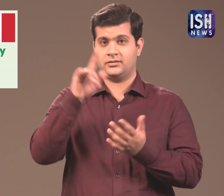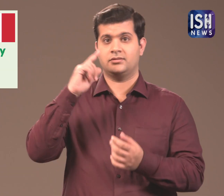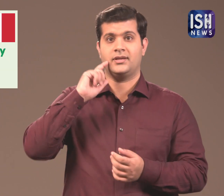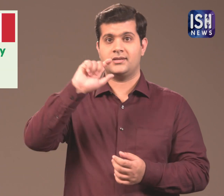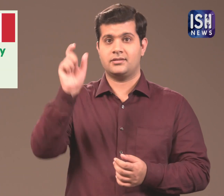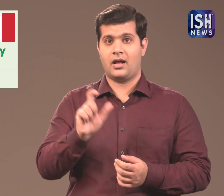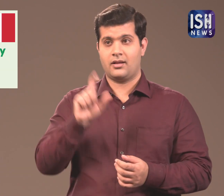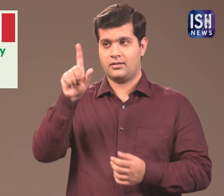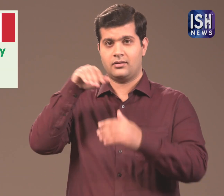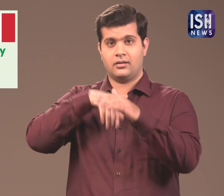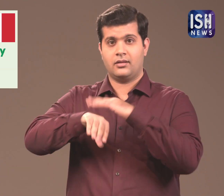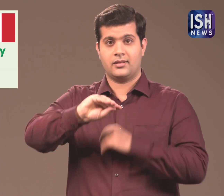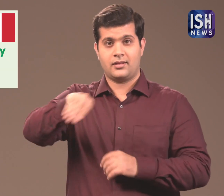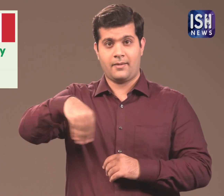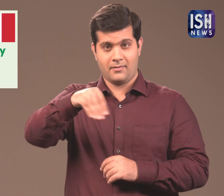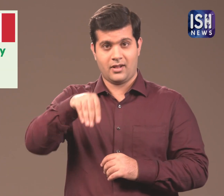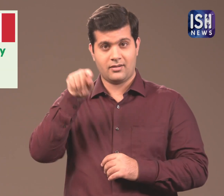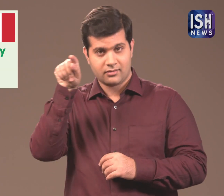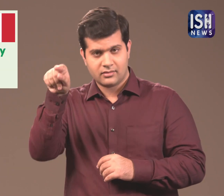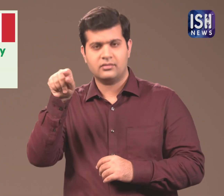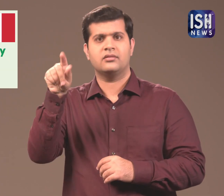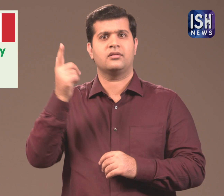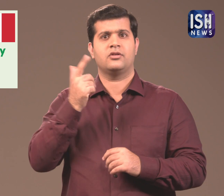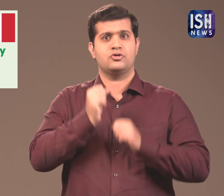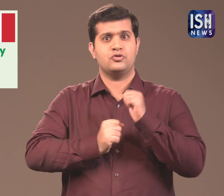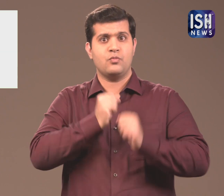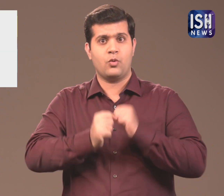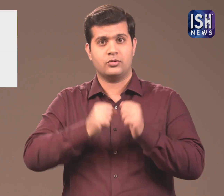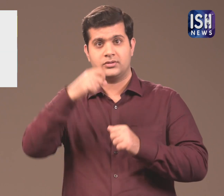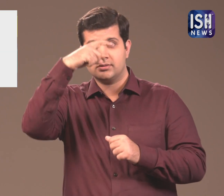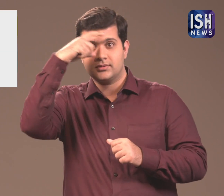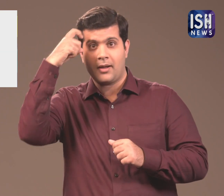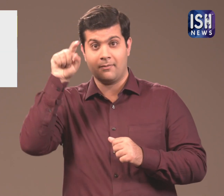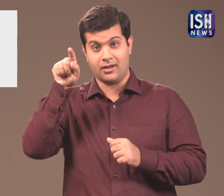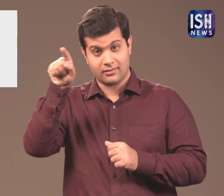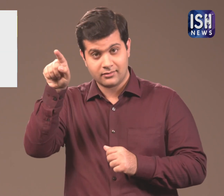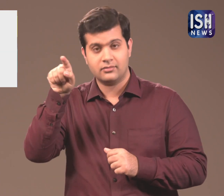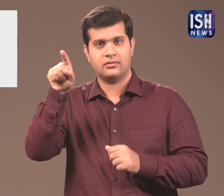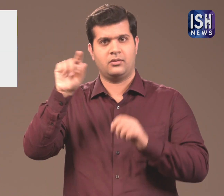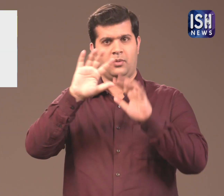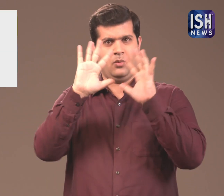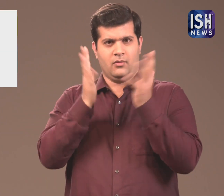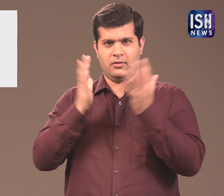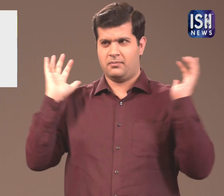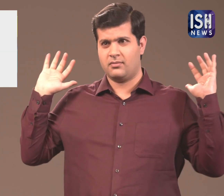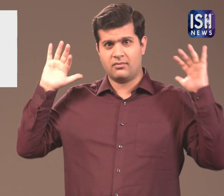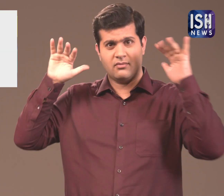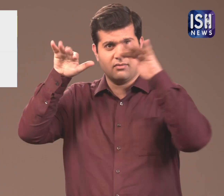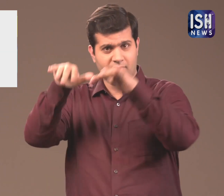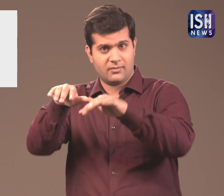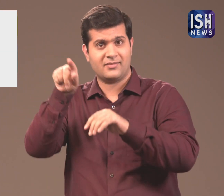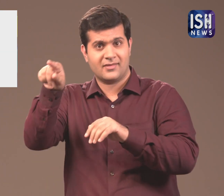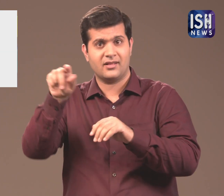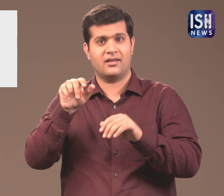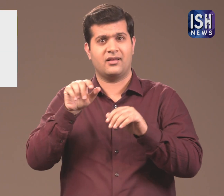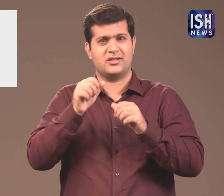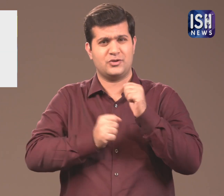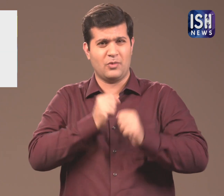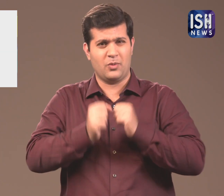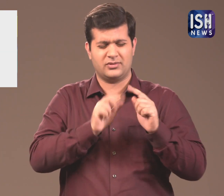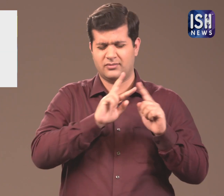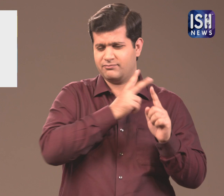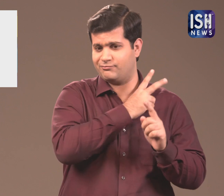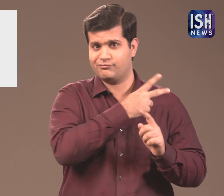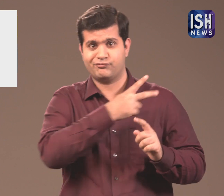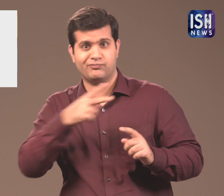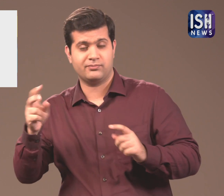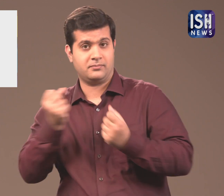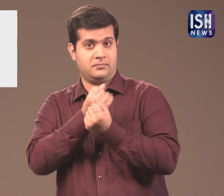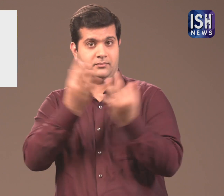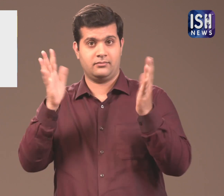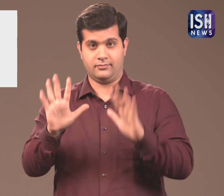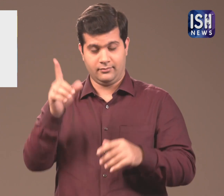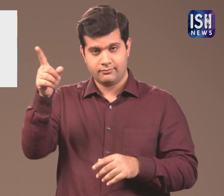The Summer Universiade in Naples, Italy is an international multi-sport event.